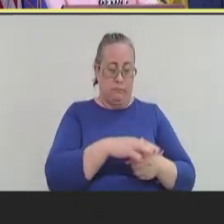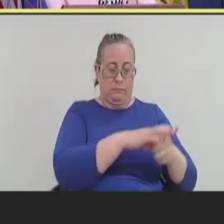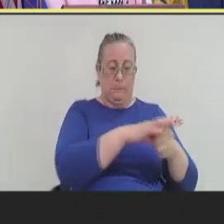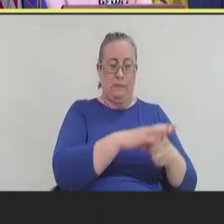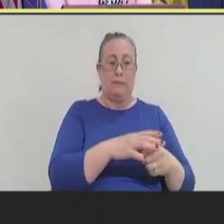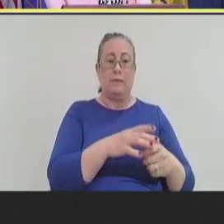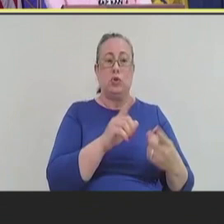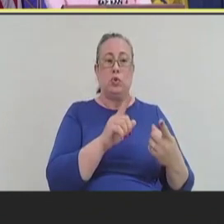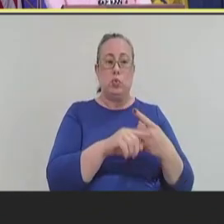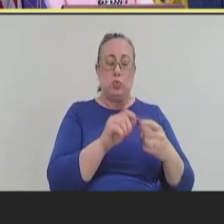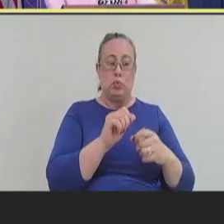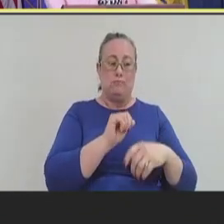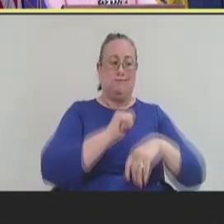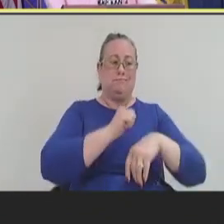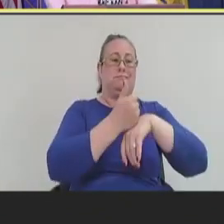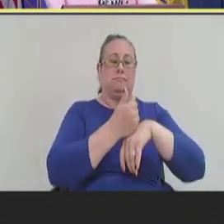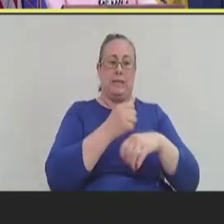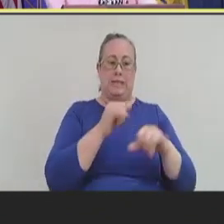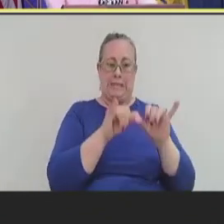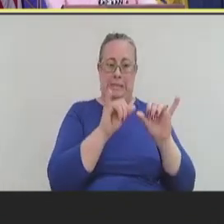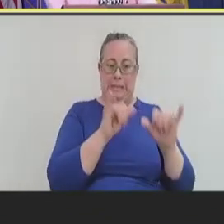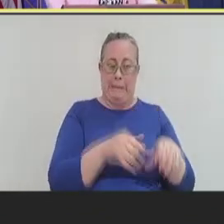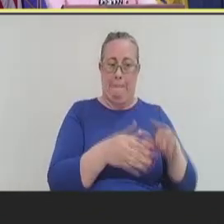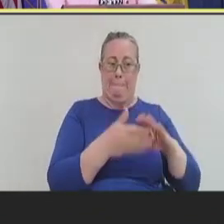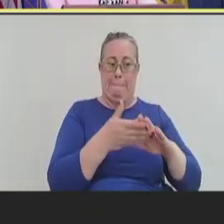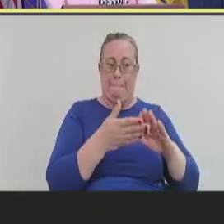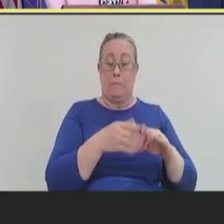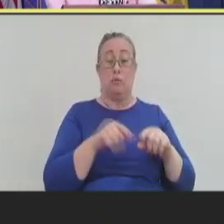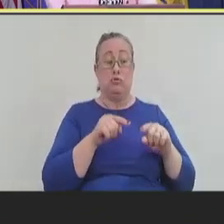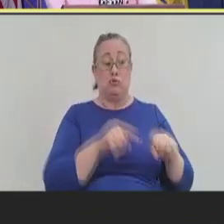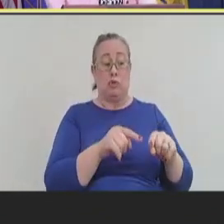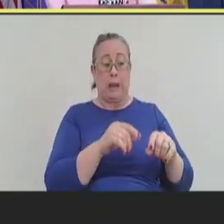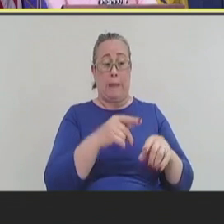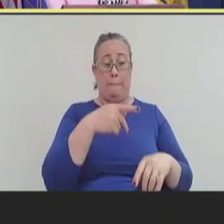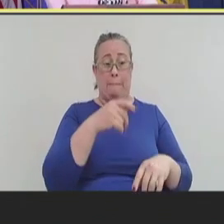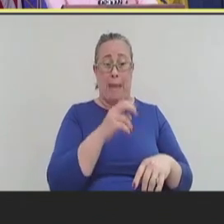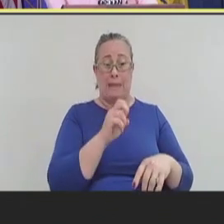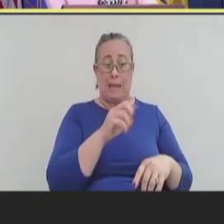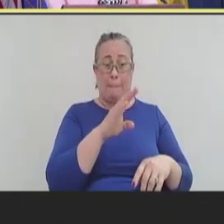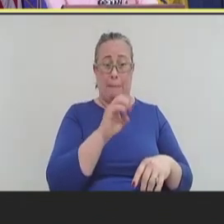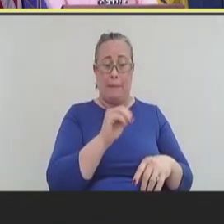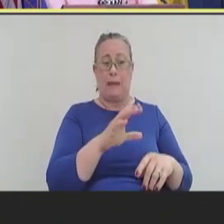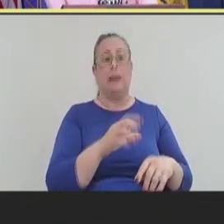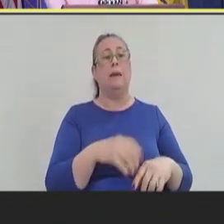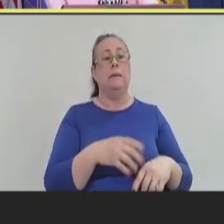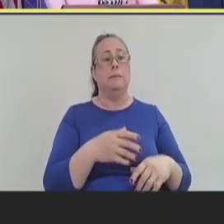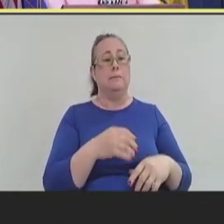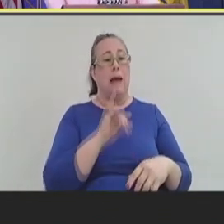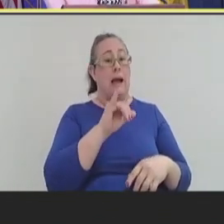get systems up to speed during the pandemic. And IIS were absolutely a beneficiary of that.